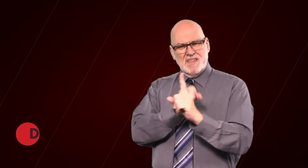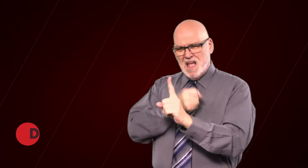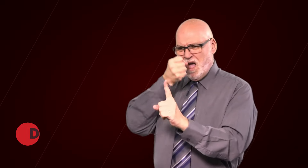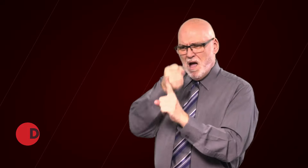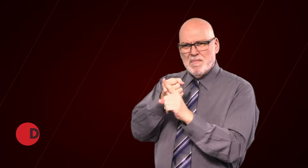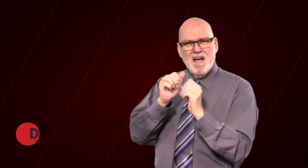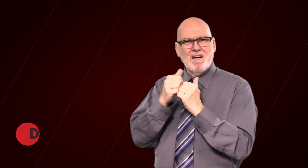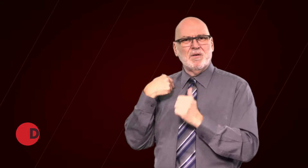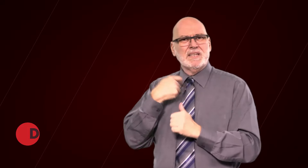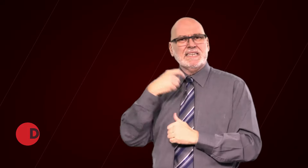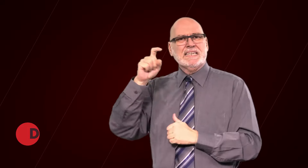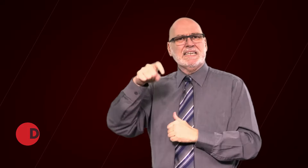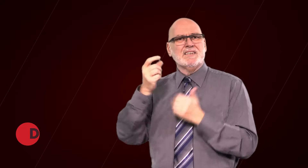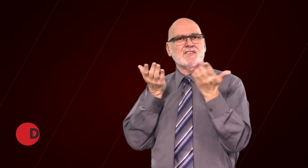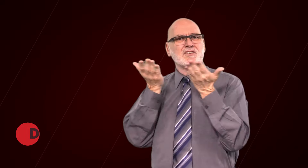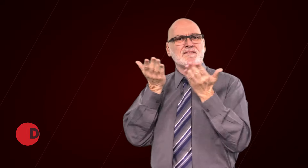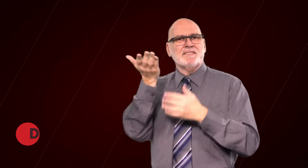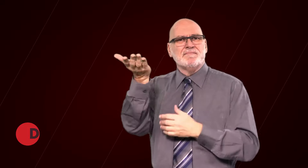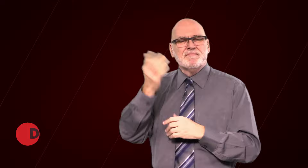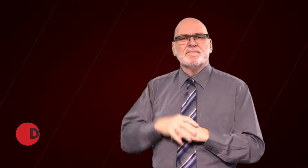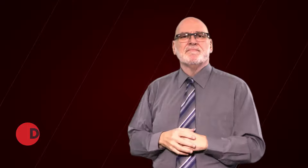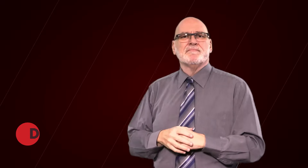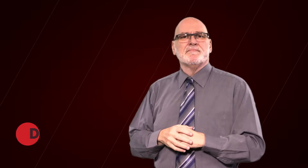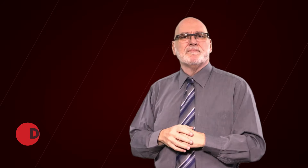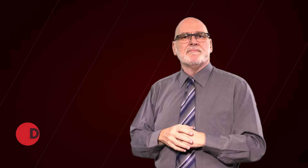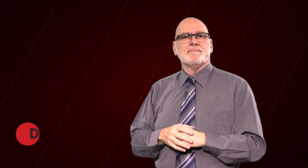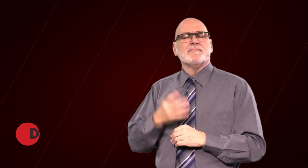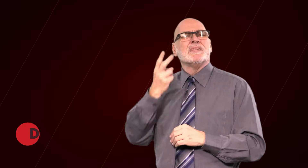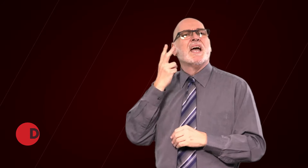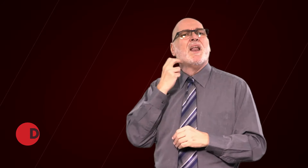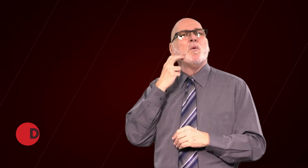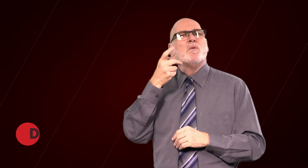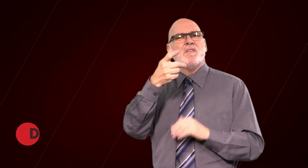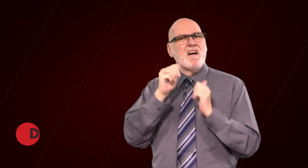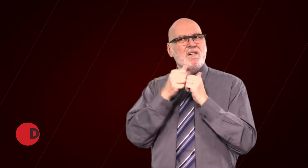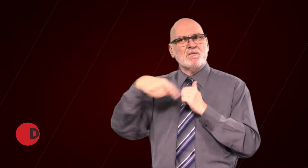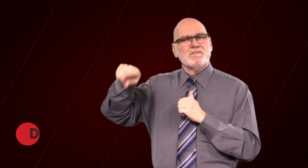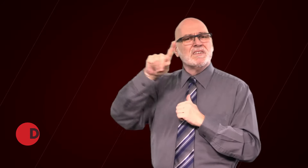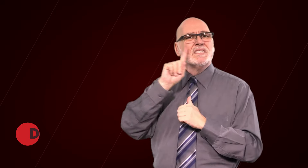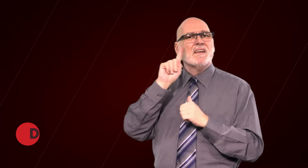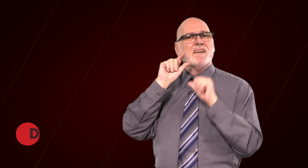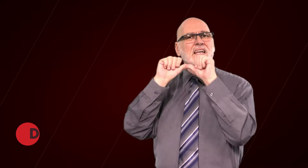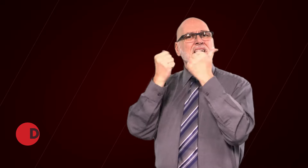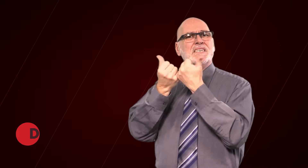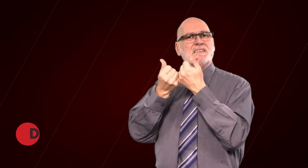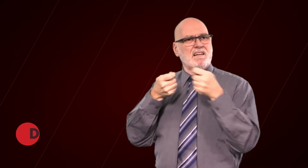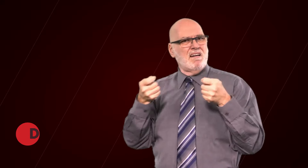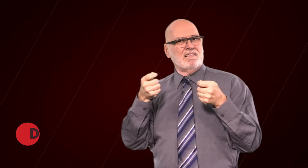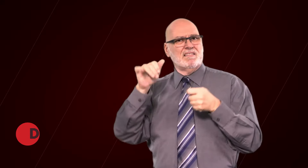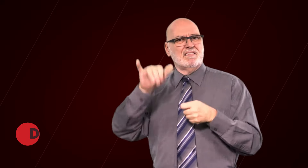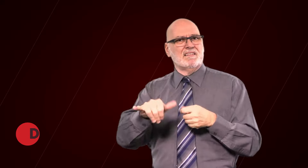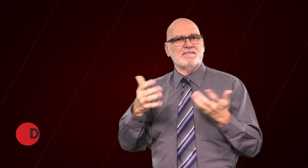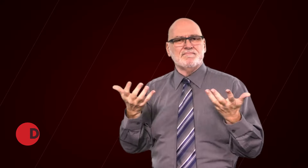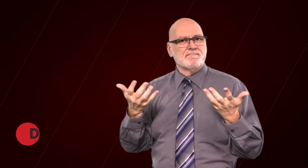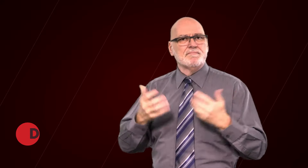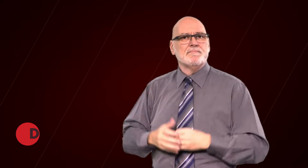This impacted how we use services. Nicole, how are Deaf agencies handling it?